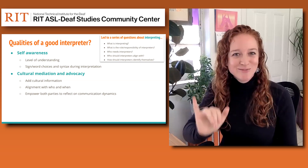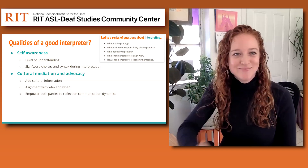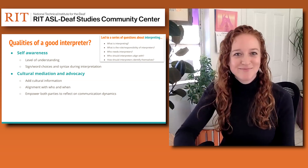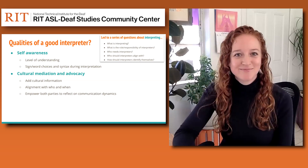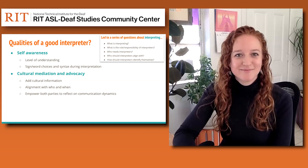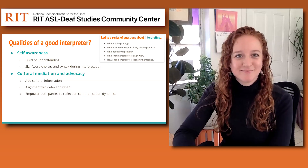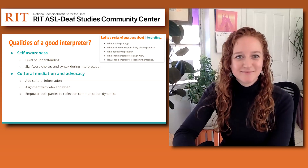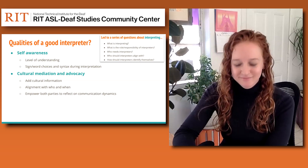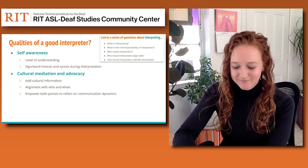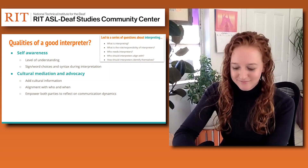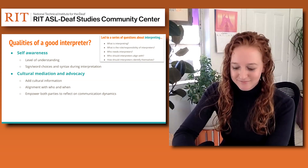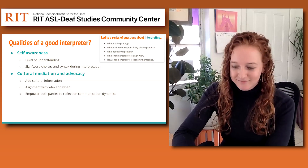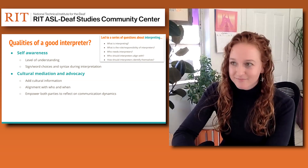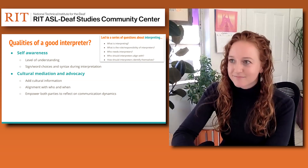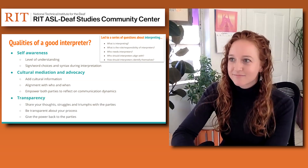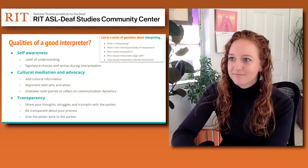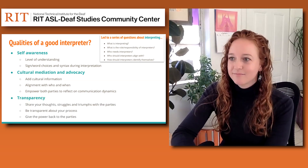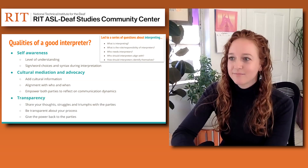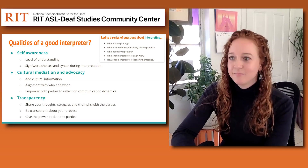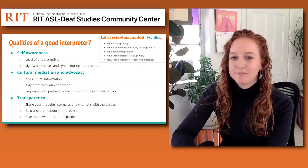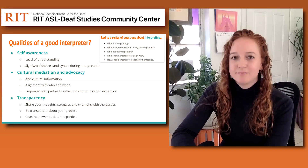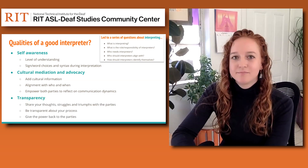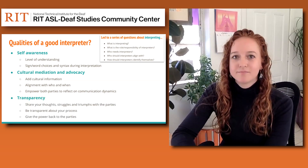for their expertise in those areas.